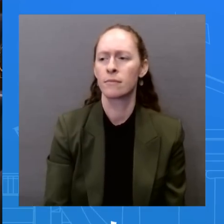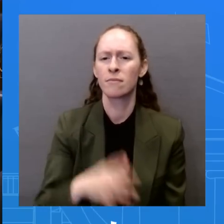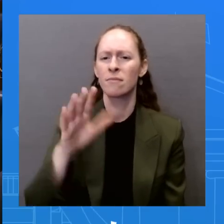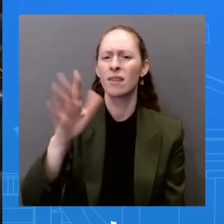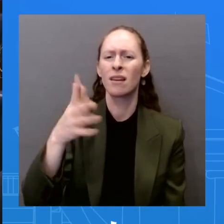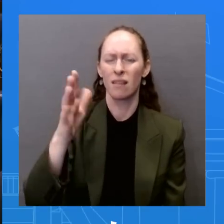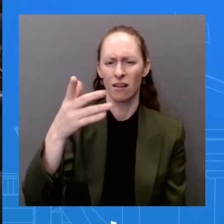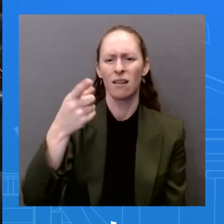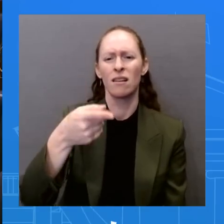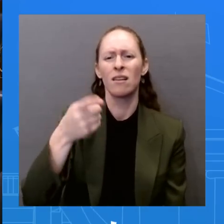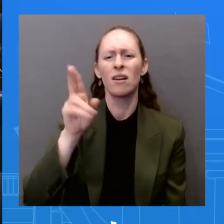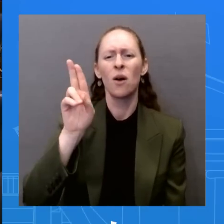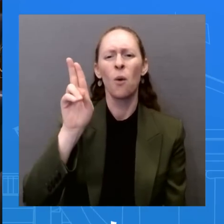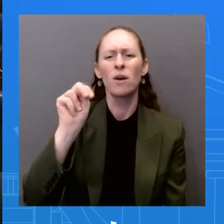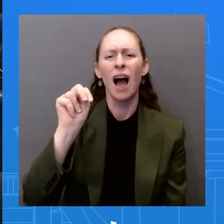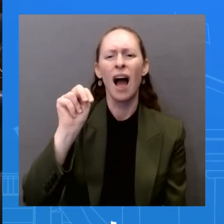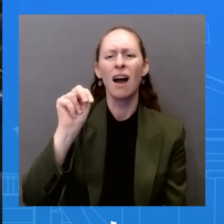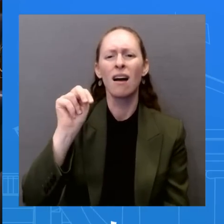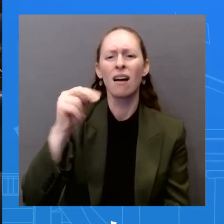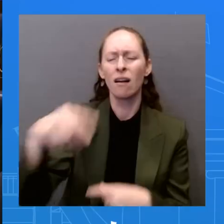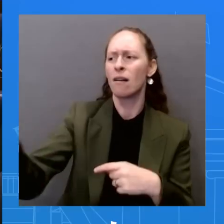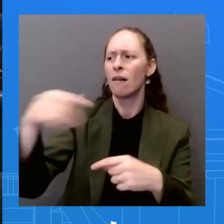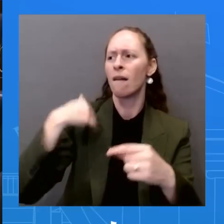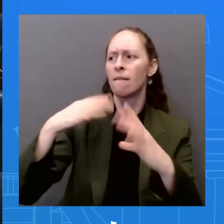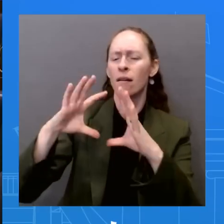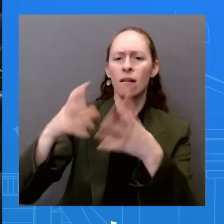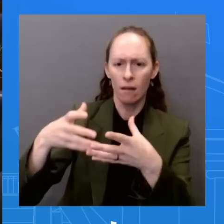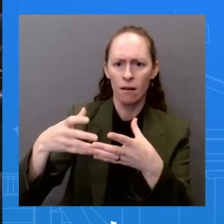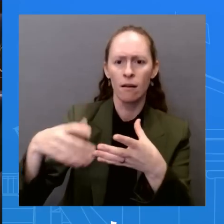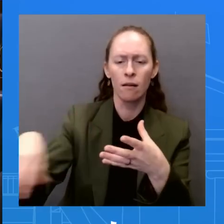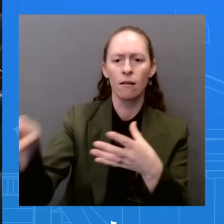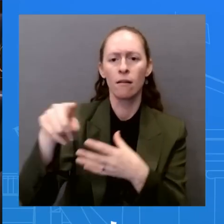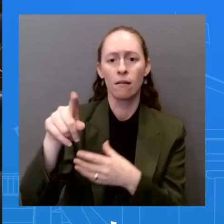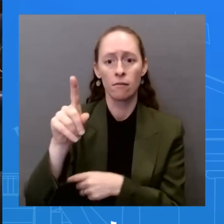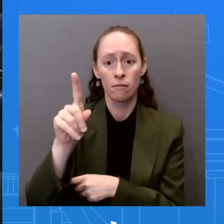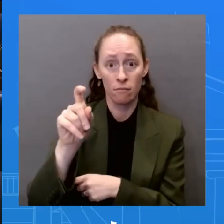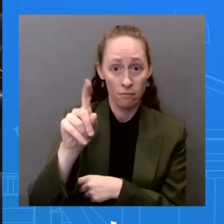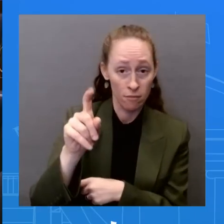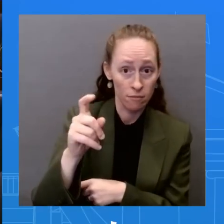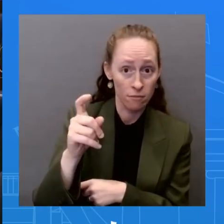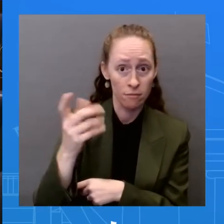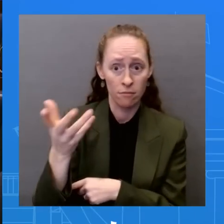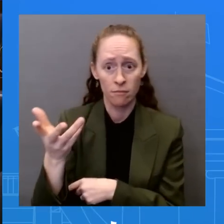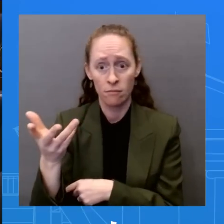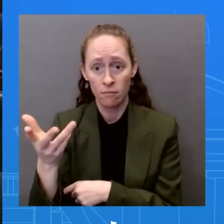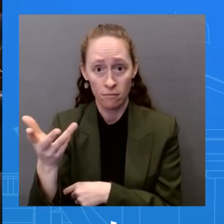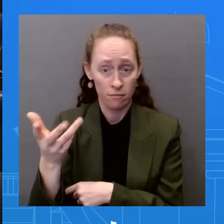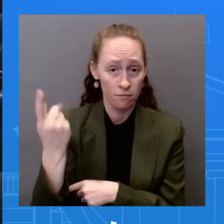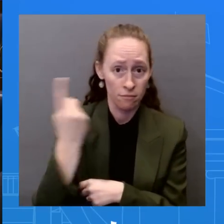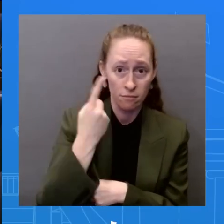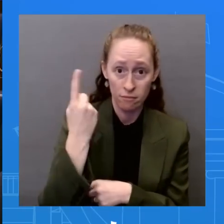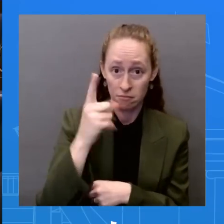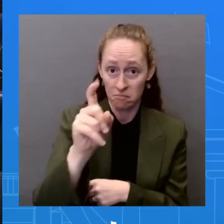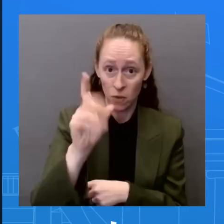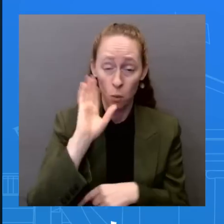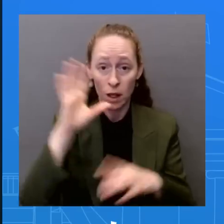come to New York to participate. Is the White House aware of this? Is it talking to Ukraine about this possible visit? Ms. Jean-Pierre: I would leave that